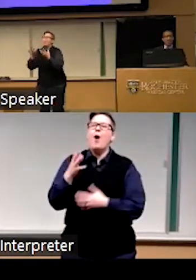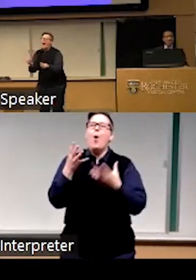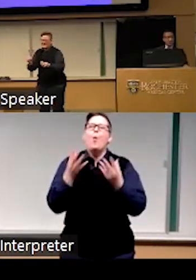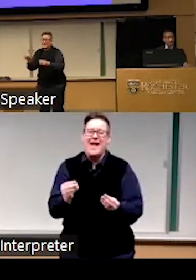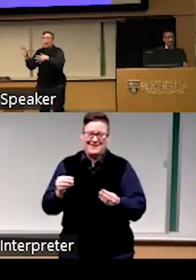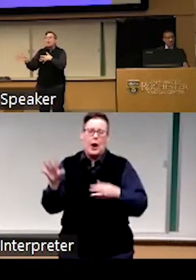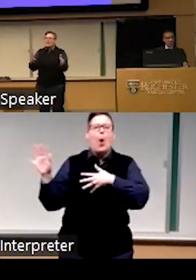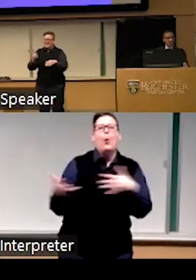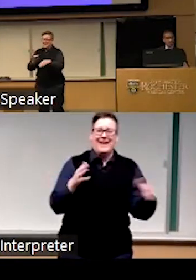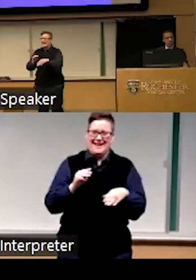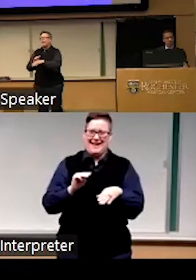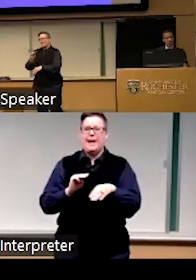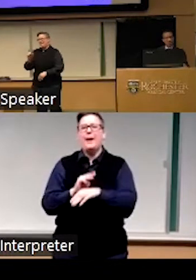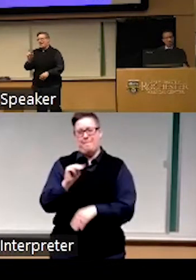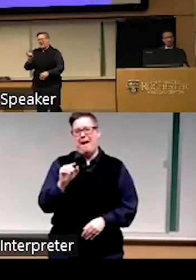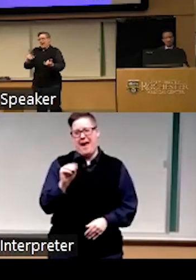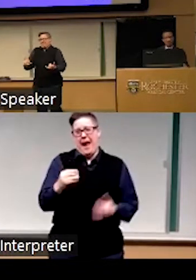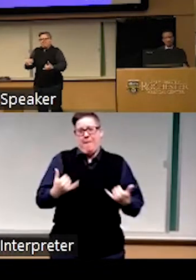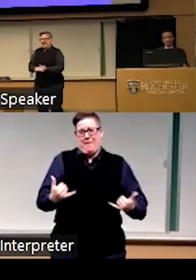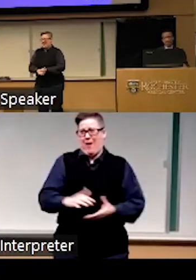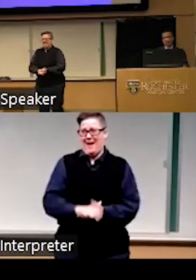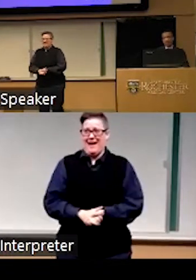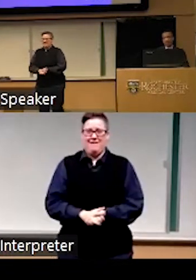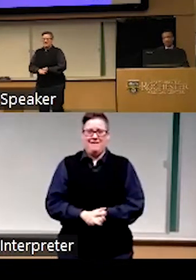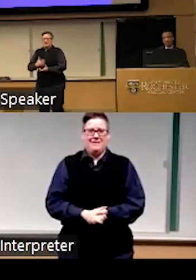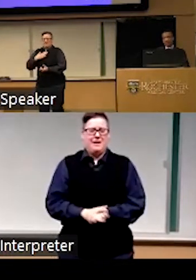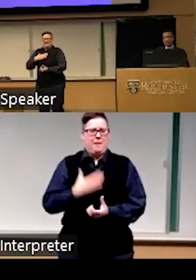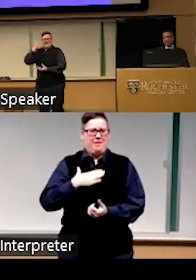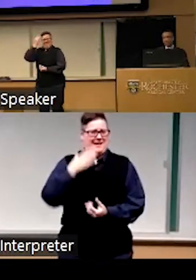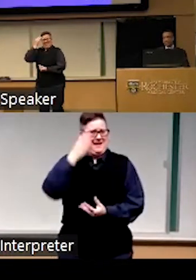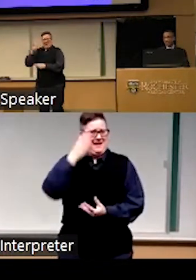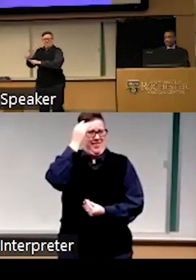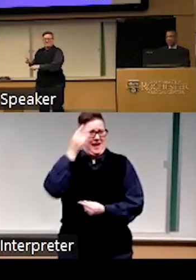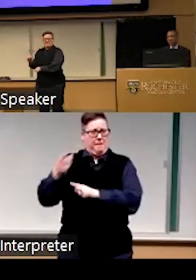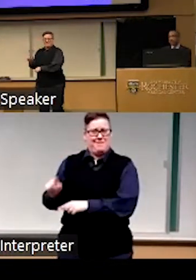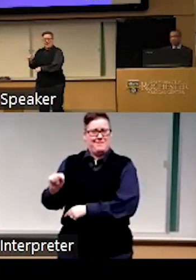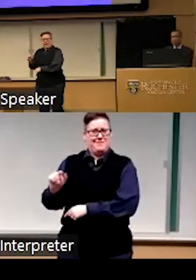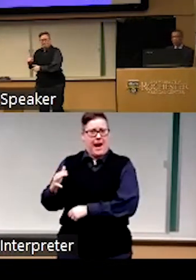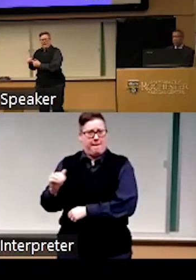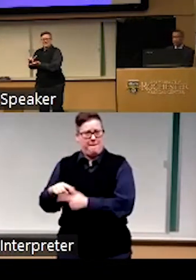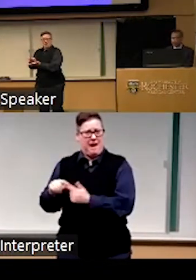um I just ask that you keep our neighbors to the West in Tampa and Central Florida and Orlando and